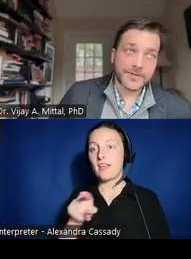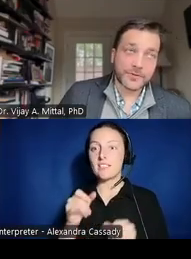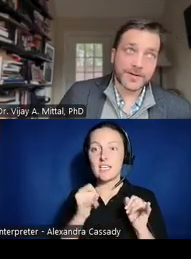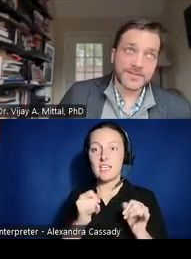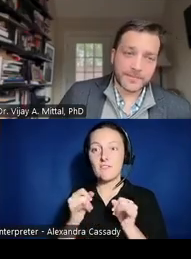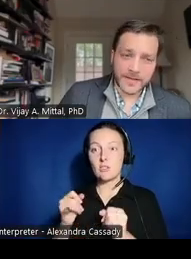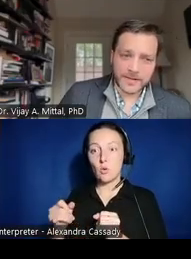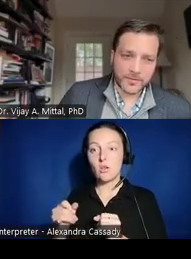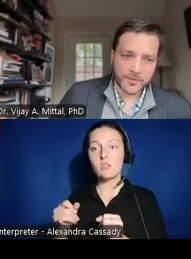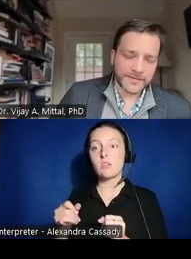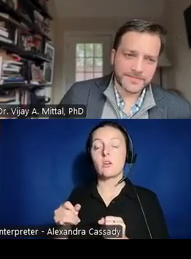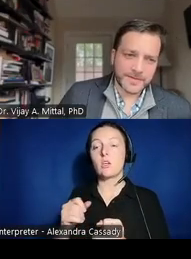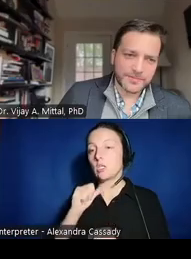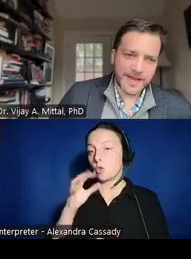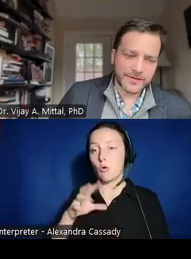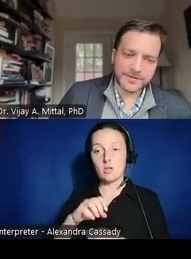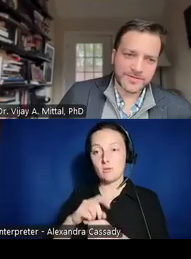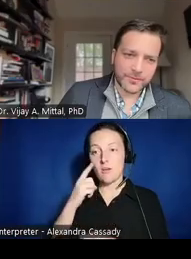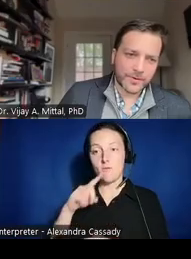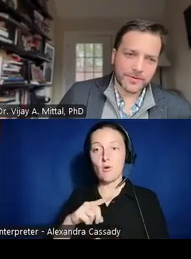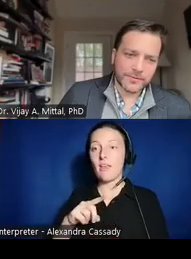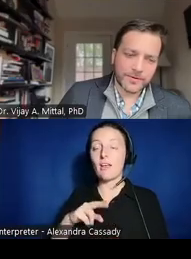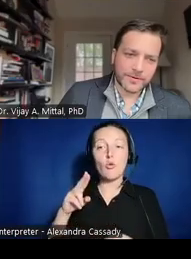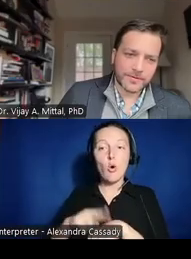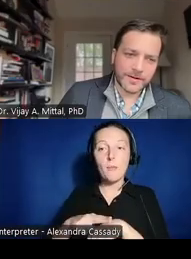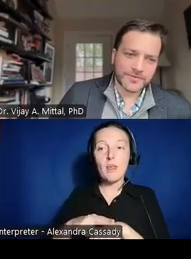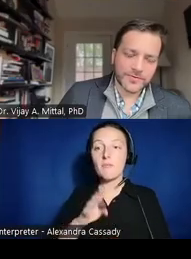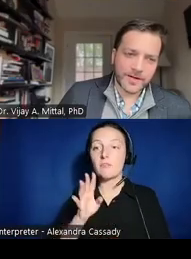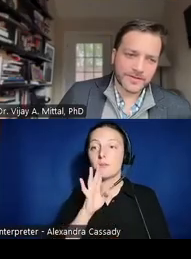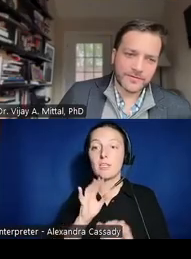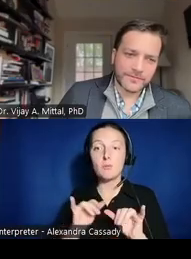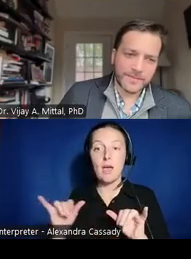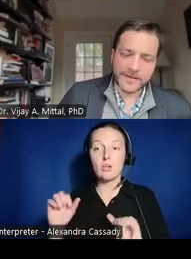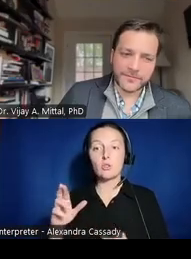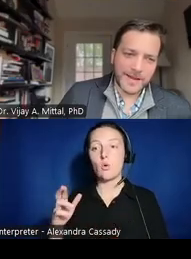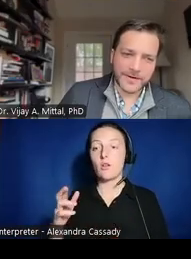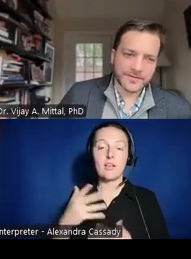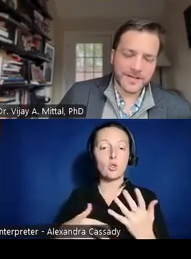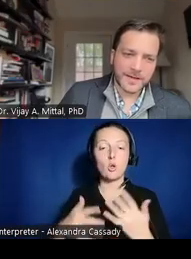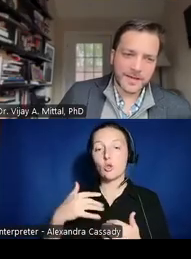don't participate in normative speech patterns or or uh social cognitive behavior patterns,